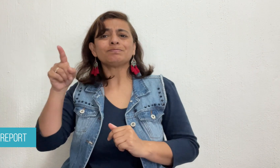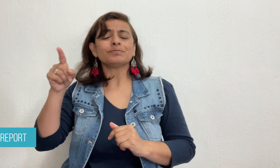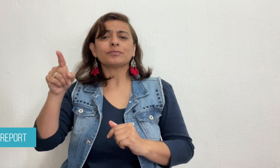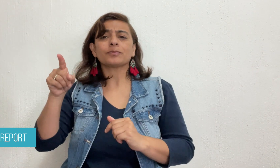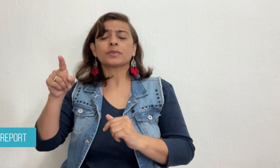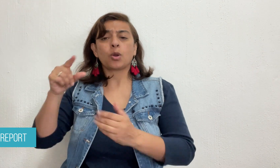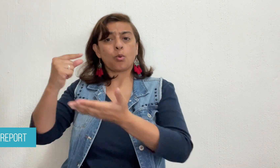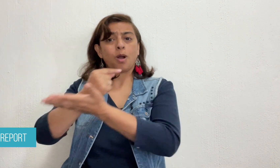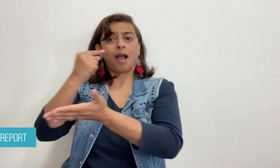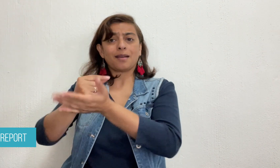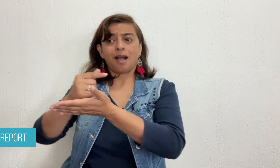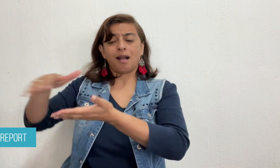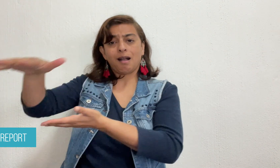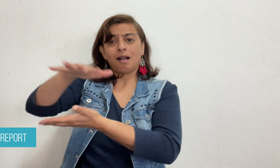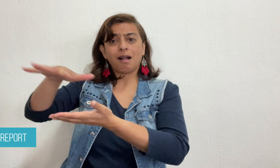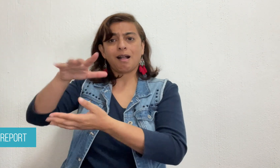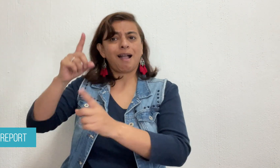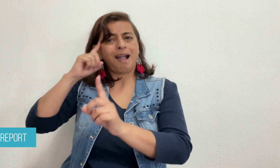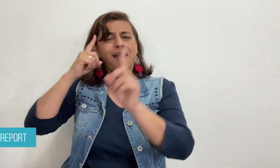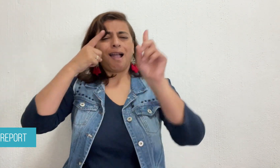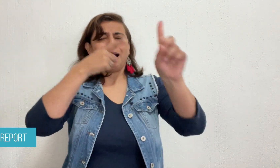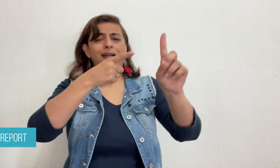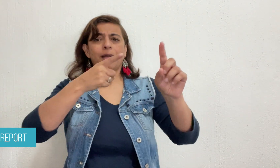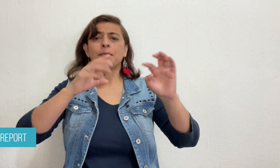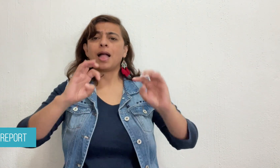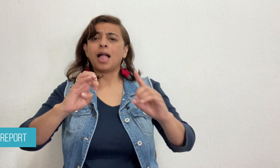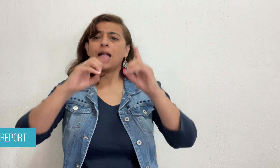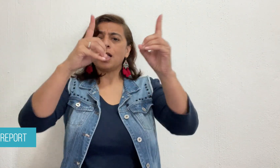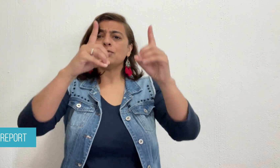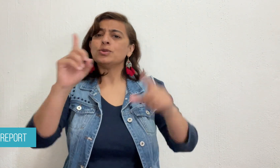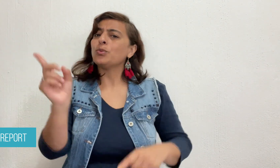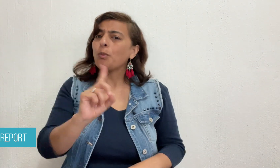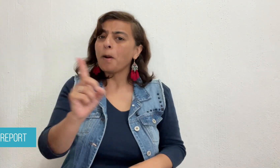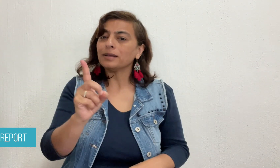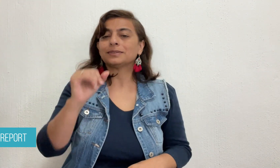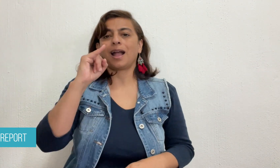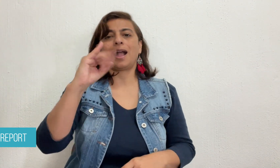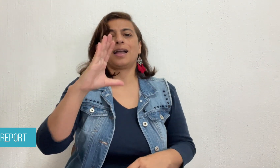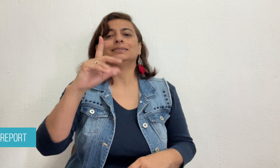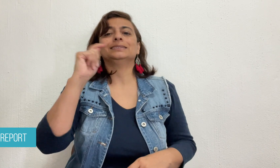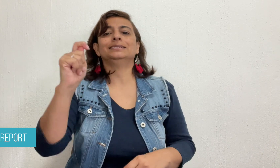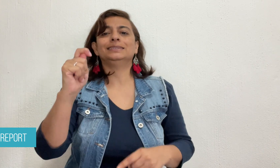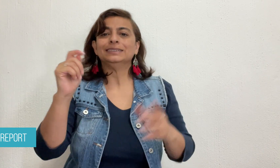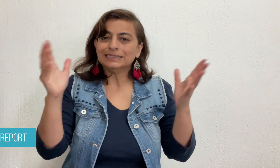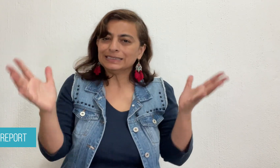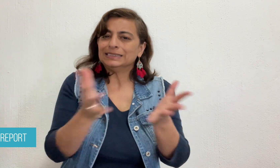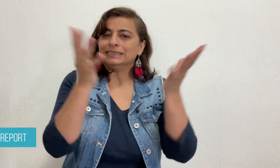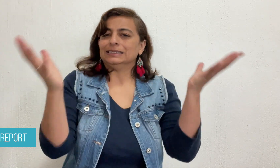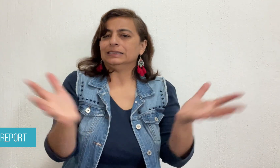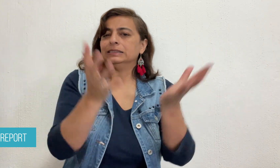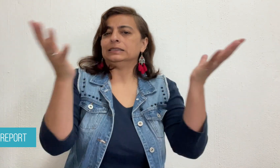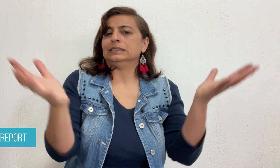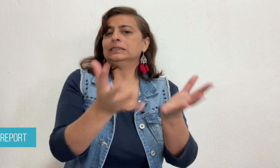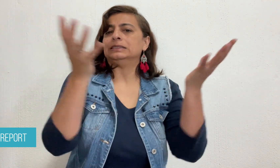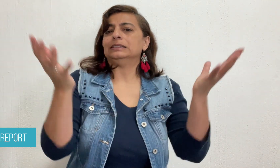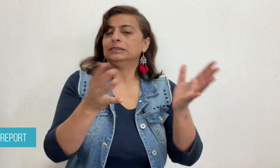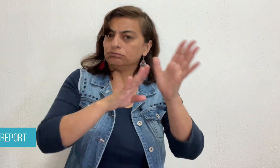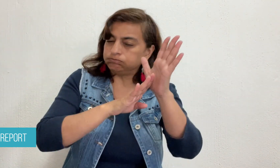Ghana wants to support and develop ICT education because